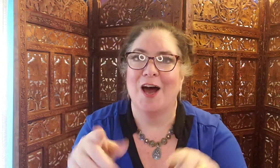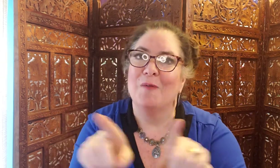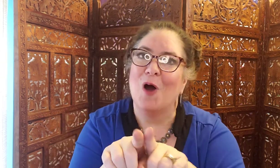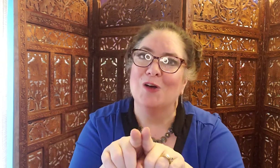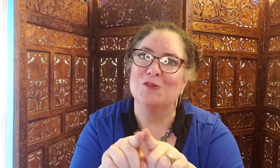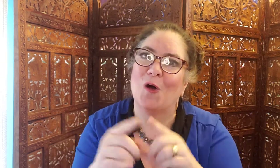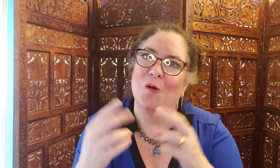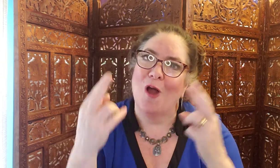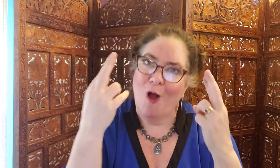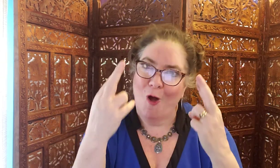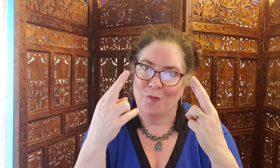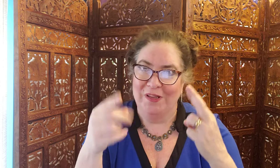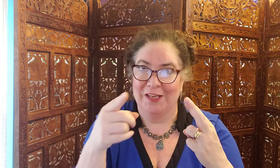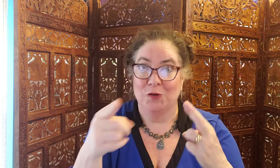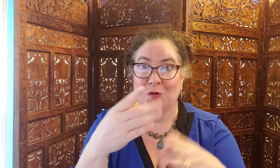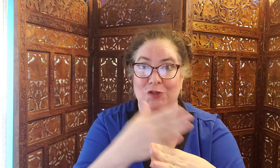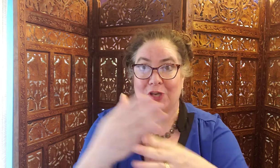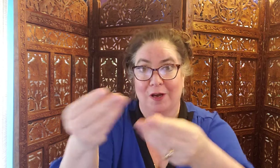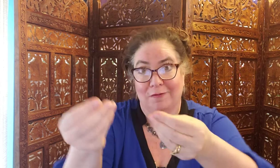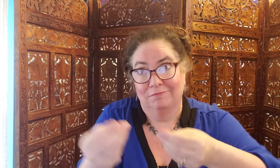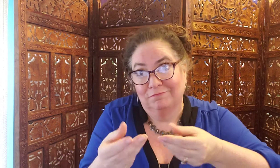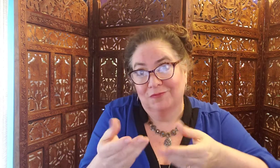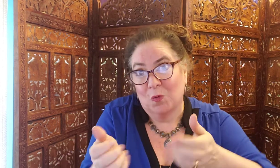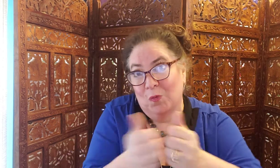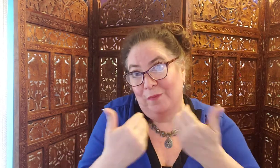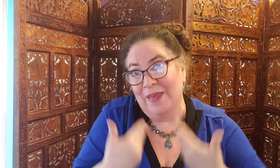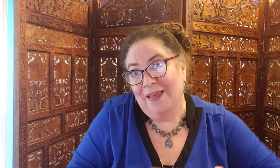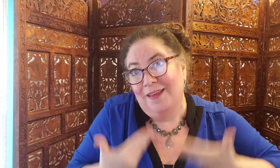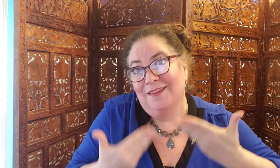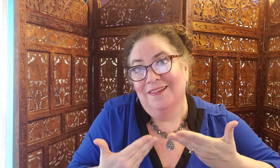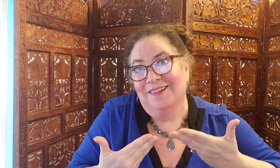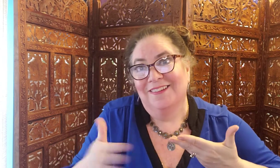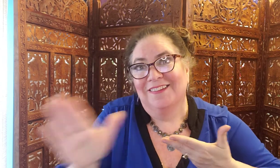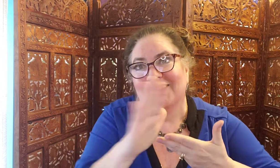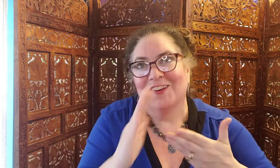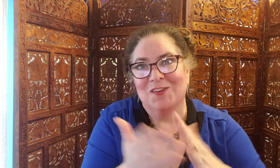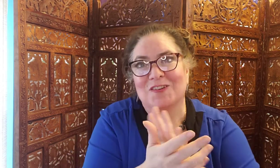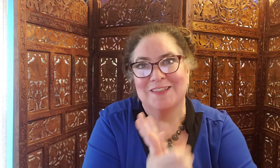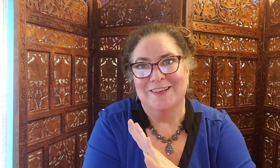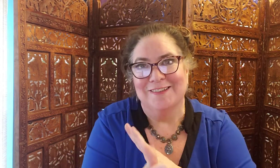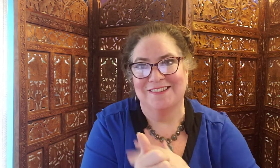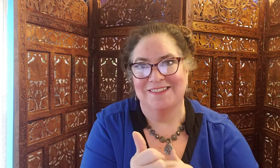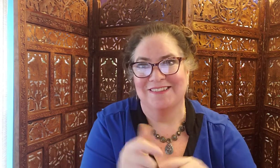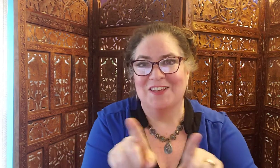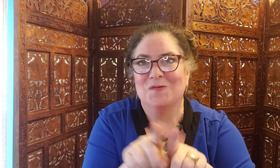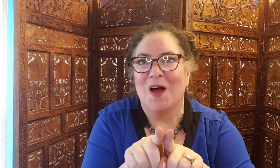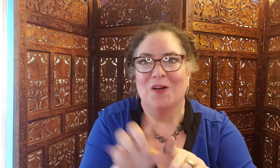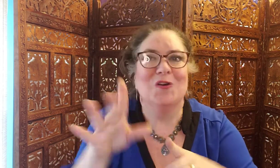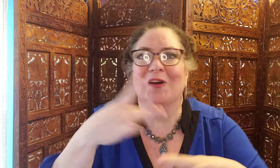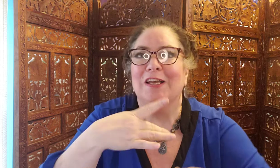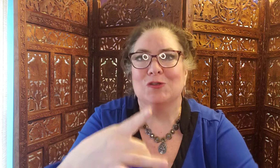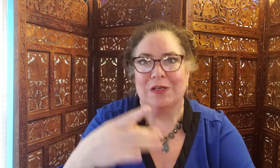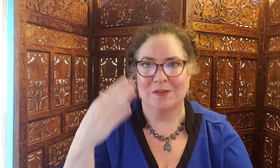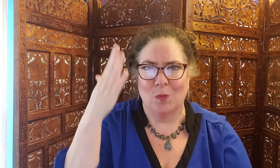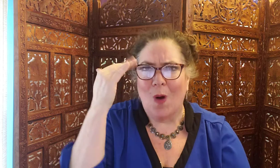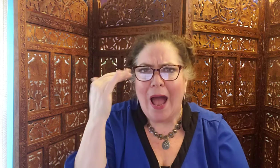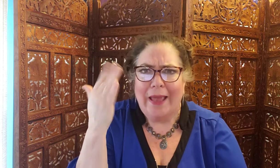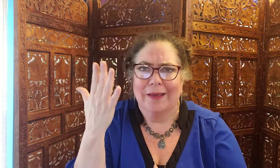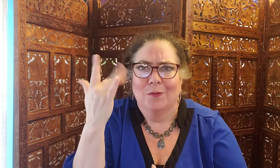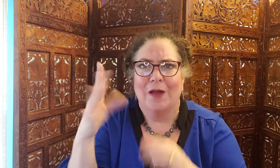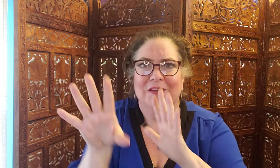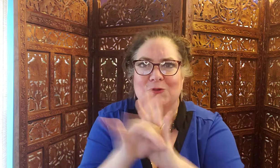I'm also hoping that you will share with me your skills as well your interests. Why... why did you